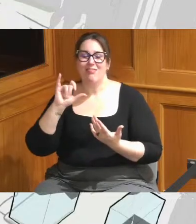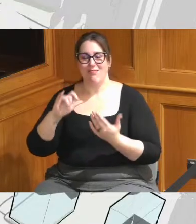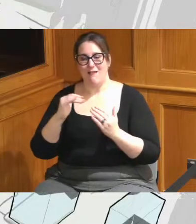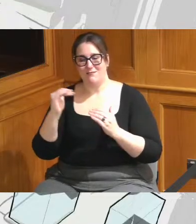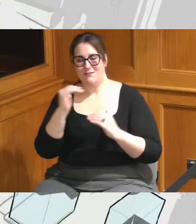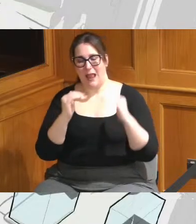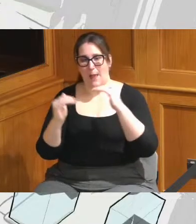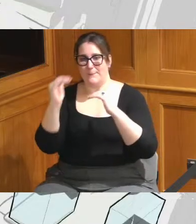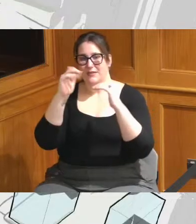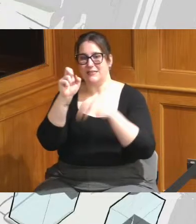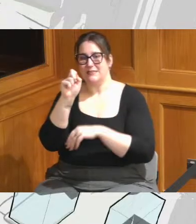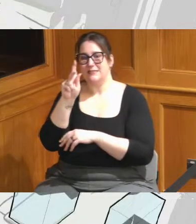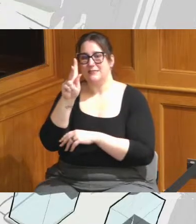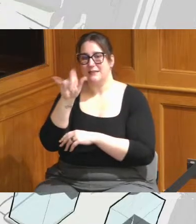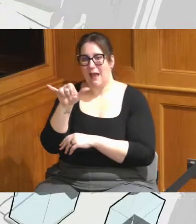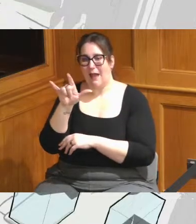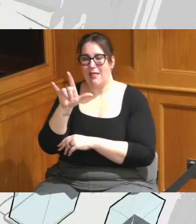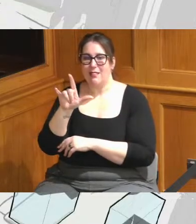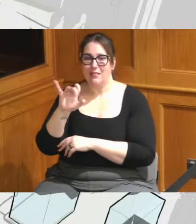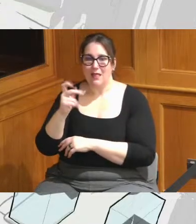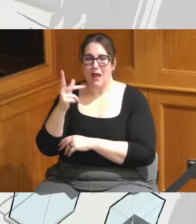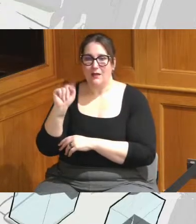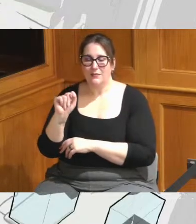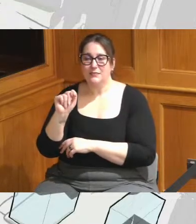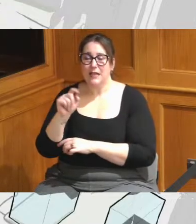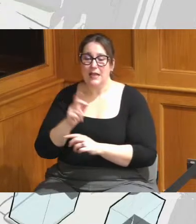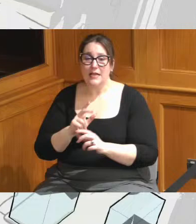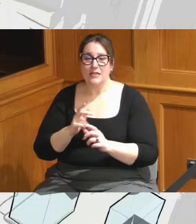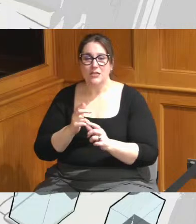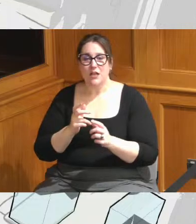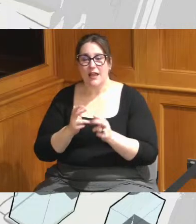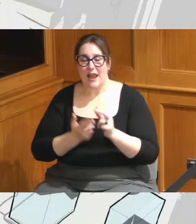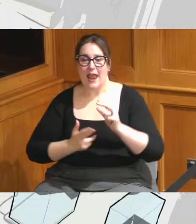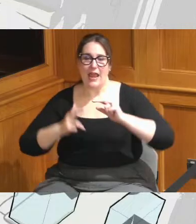moment that describes that. It's an increase of vertical height from Paycor Stadium towards the